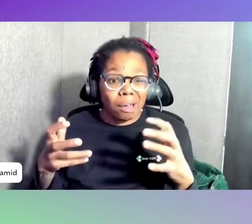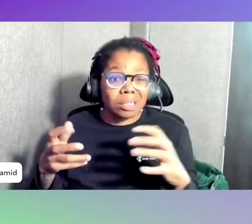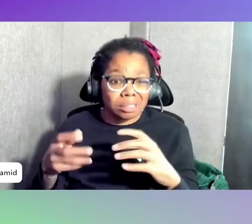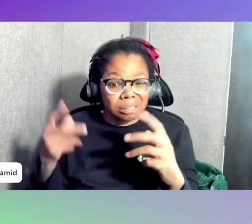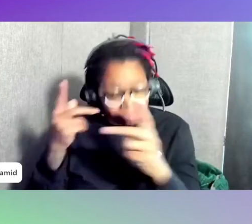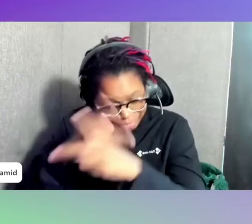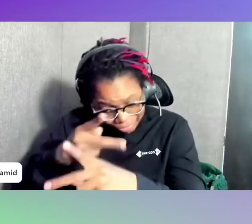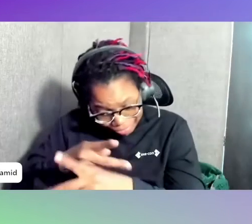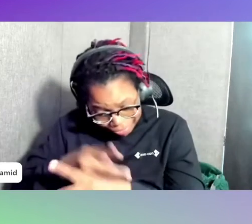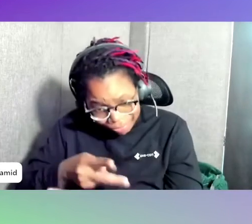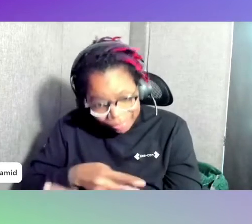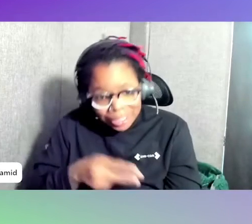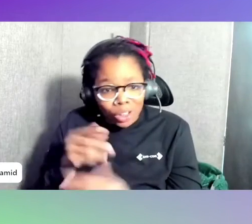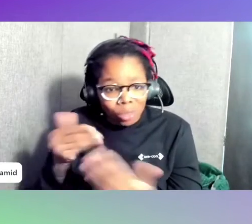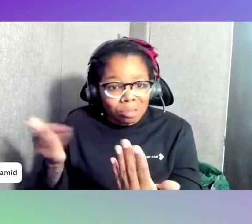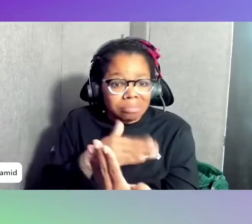very heavily